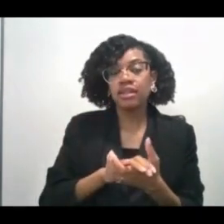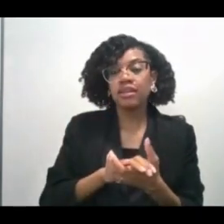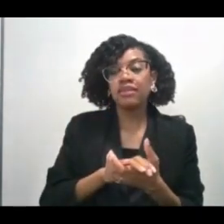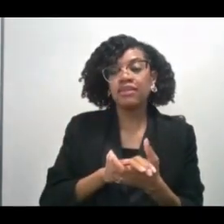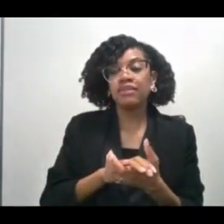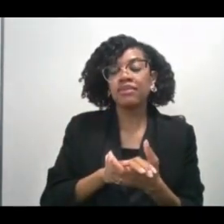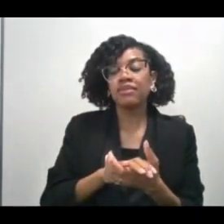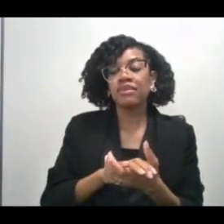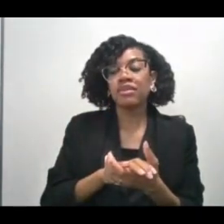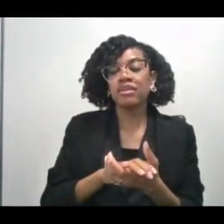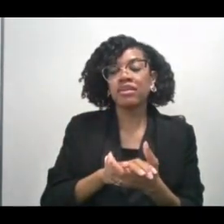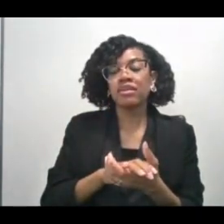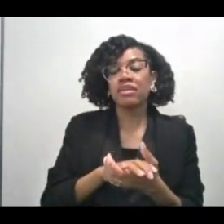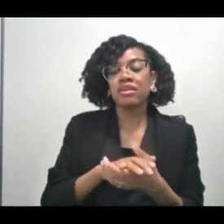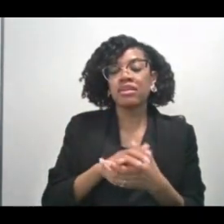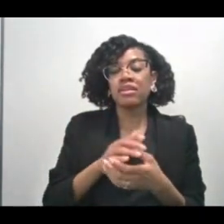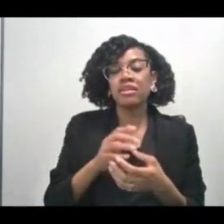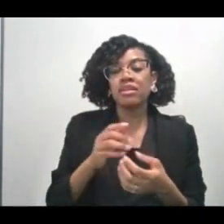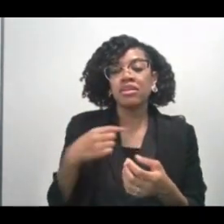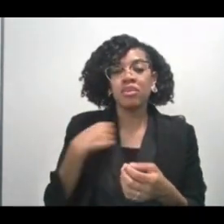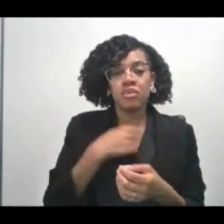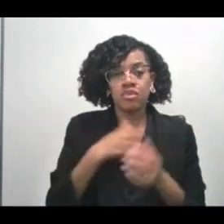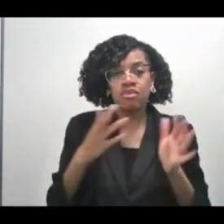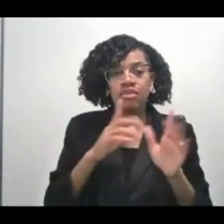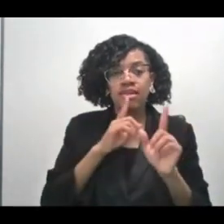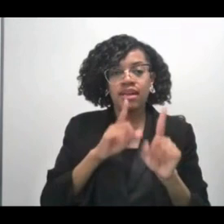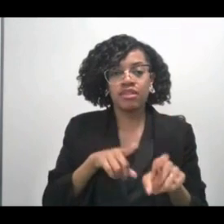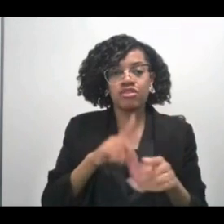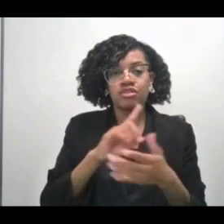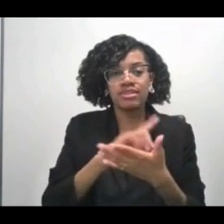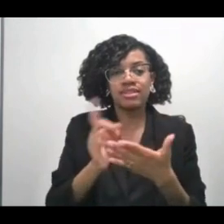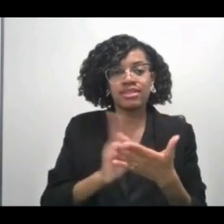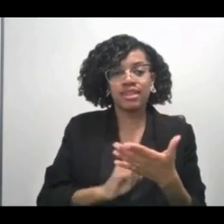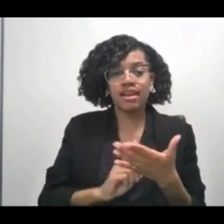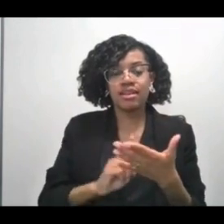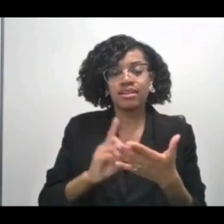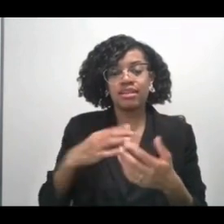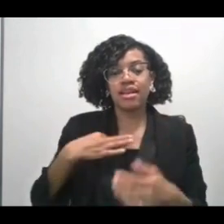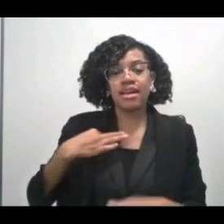about design applications yesterday. And the answer to